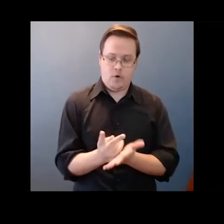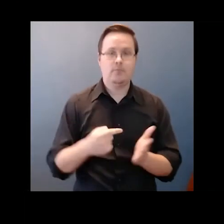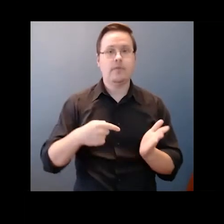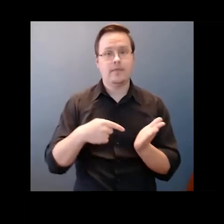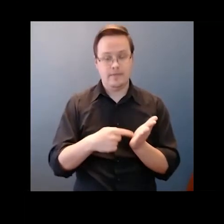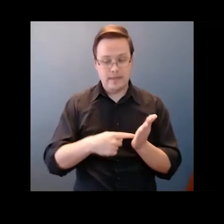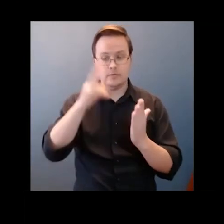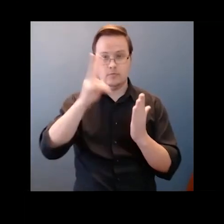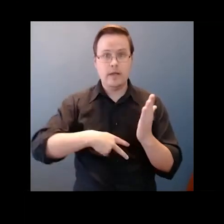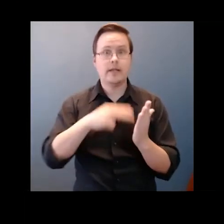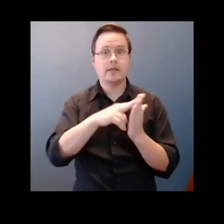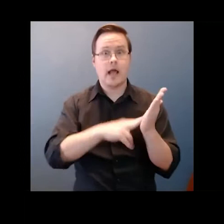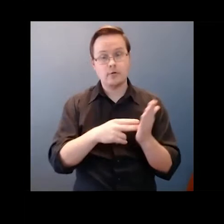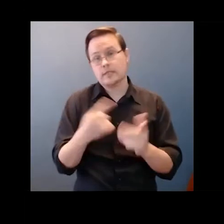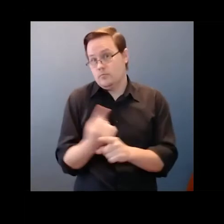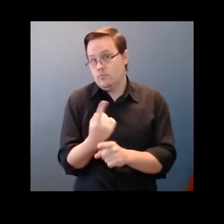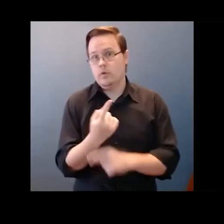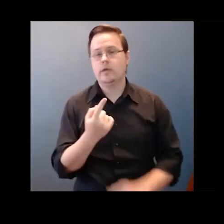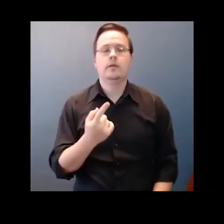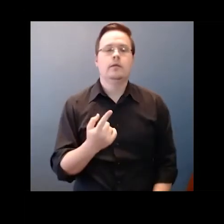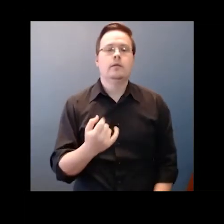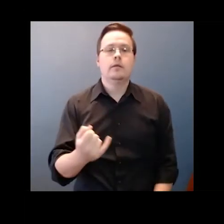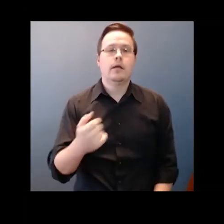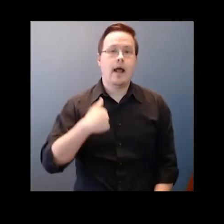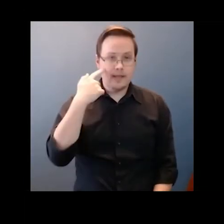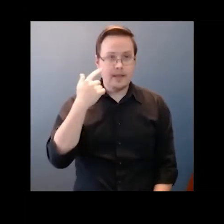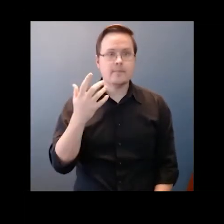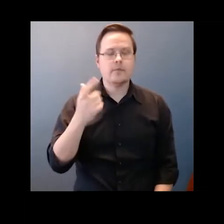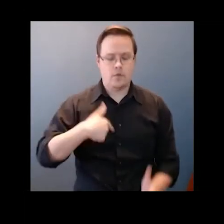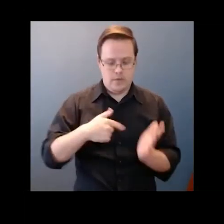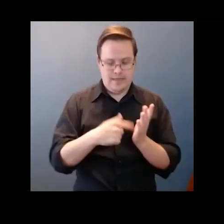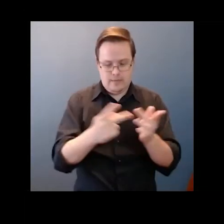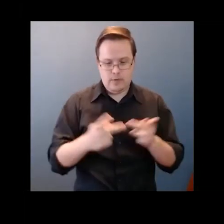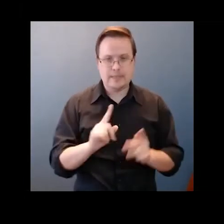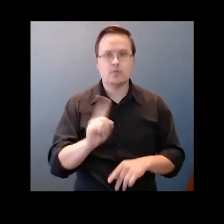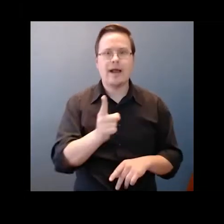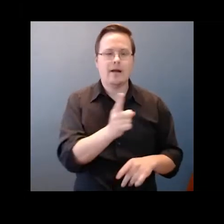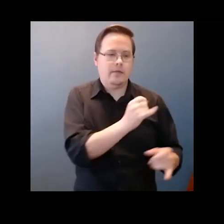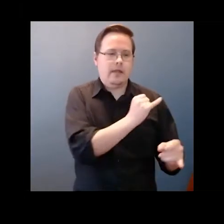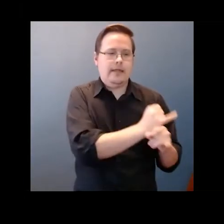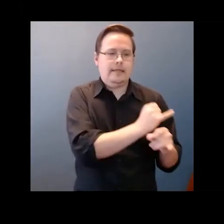And I think if community, I think this is a place where the institutional legitimacy of a university,